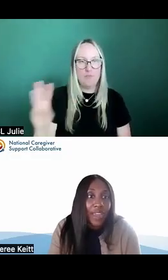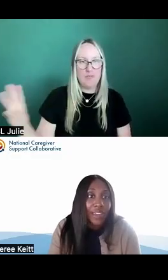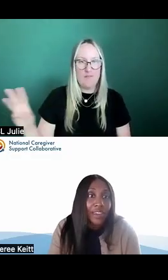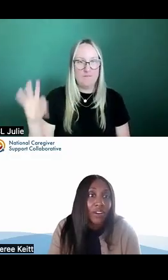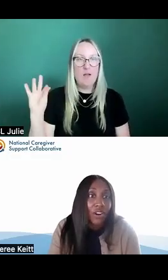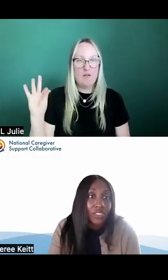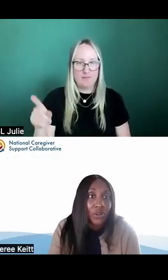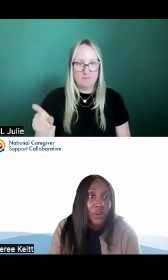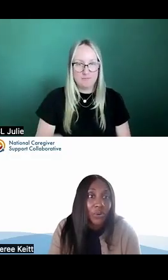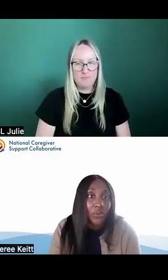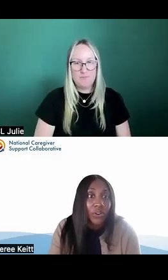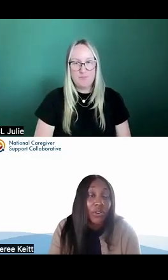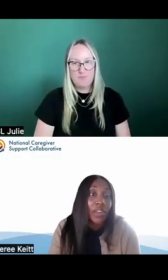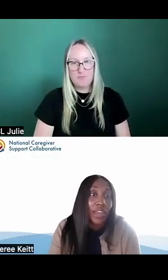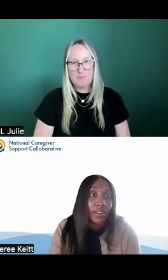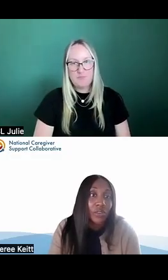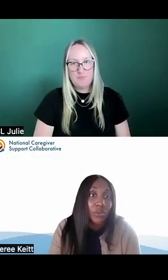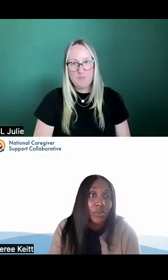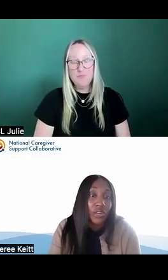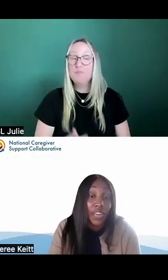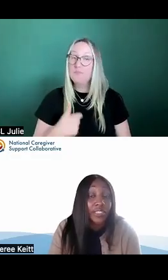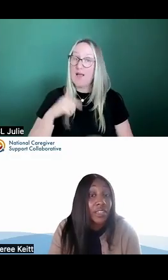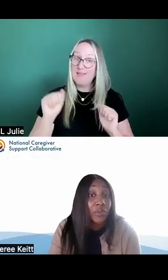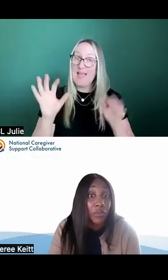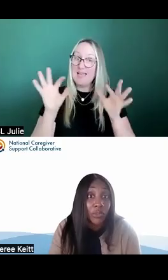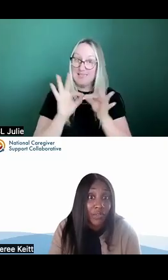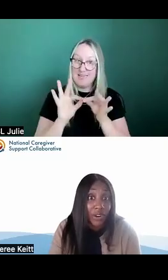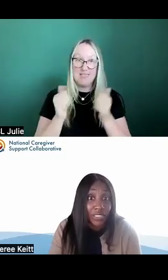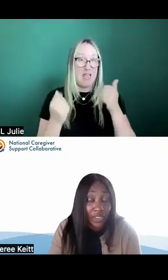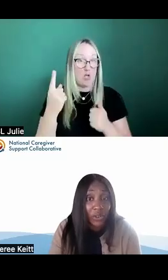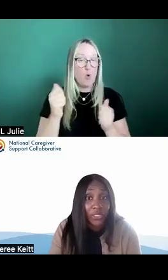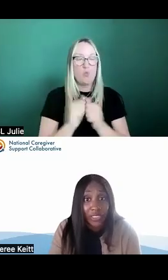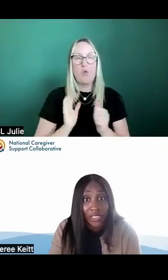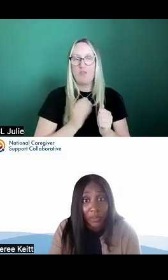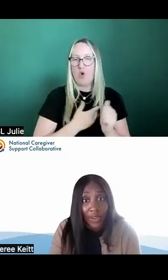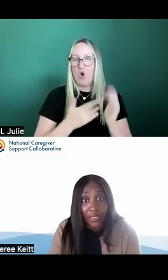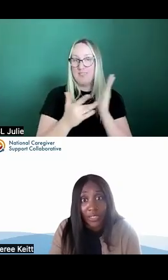I can also, you know, connect anyone with one of our technical assistance providers here